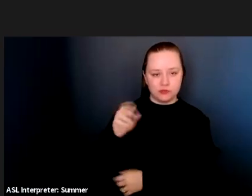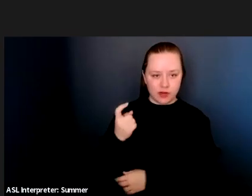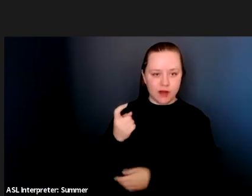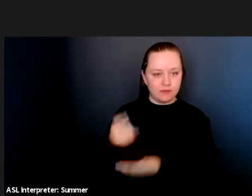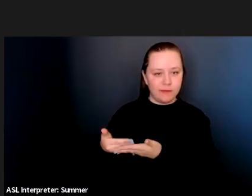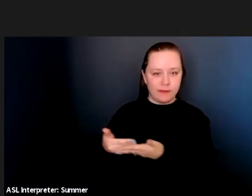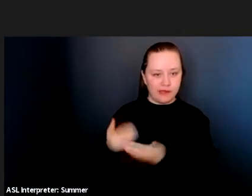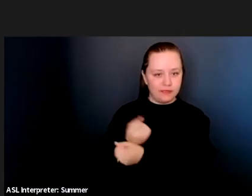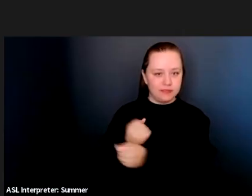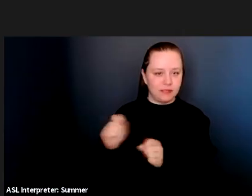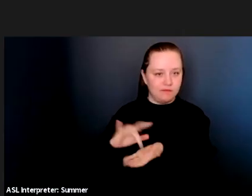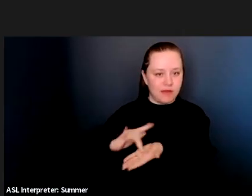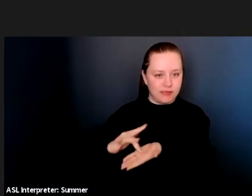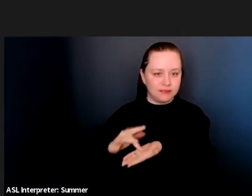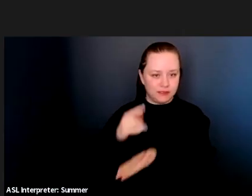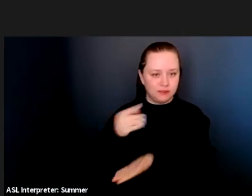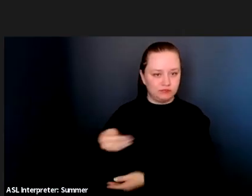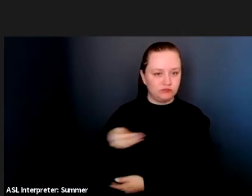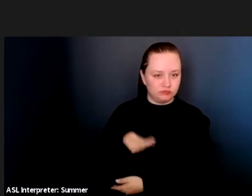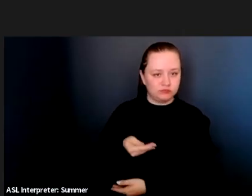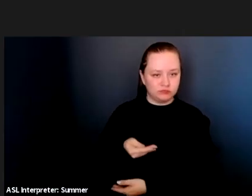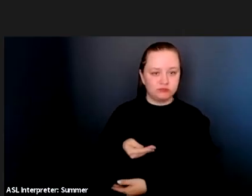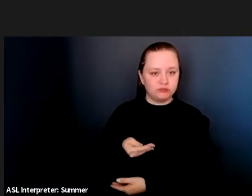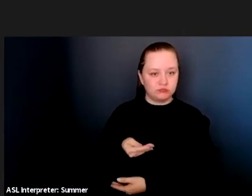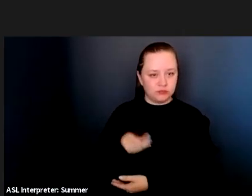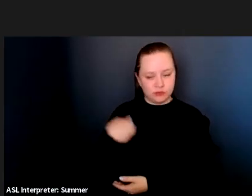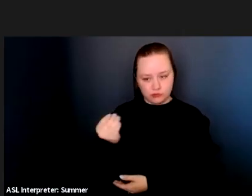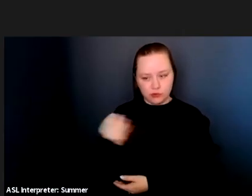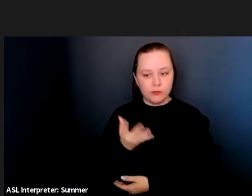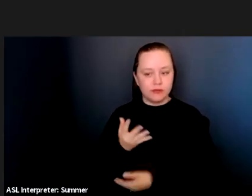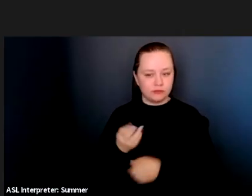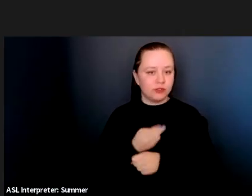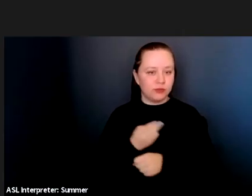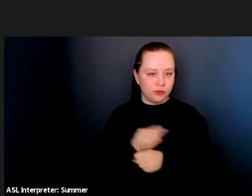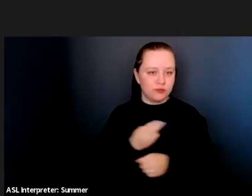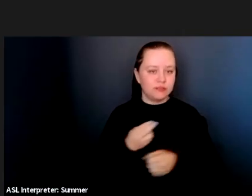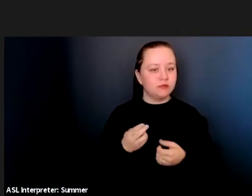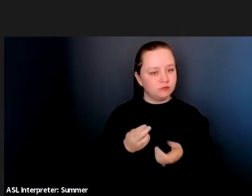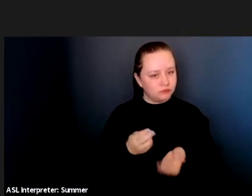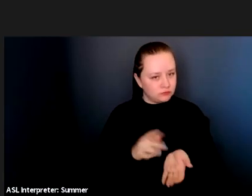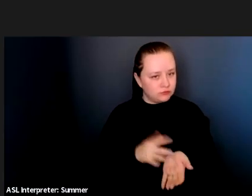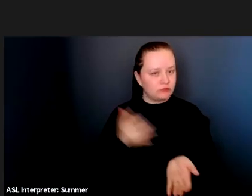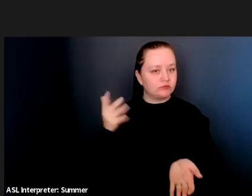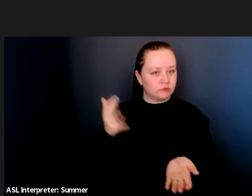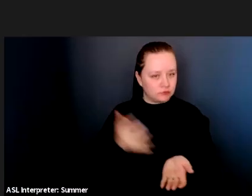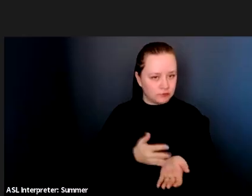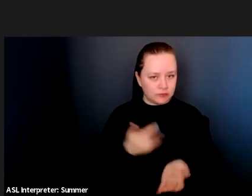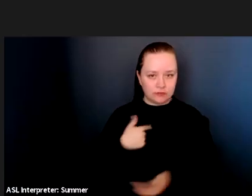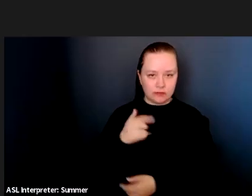me with the instructions to use it sparingly. I never intended to be in